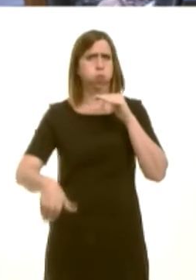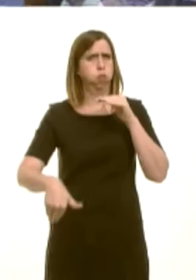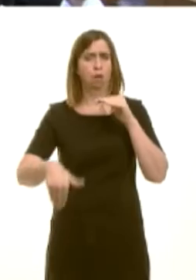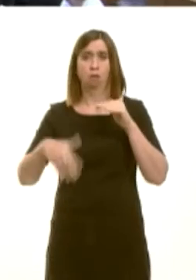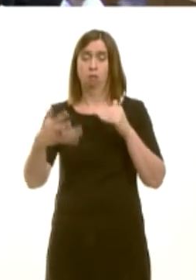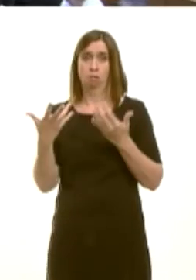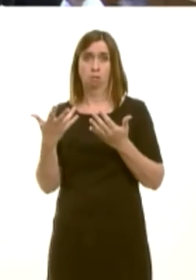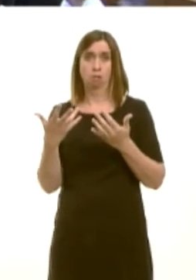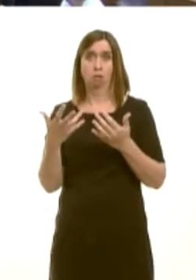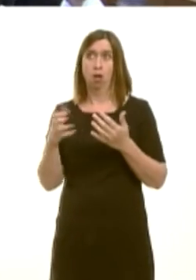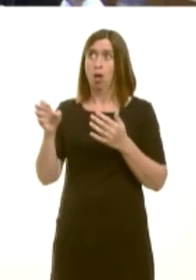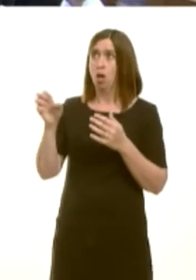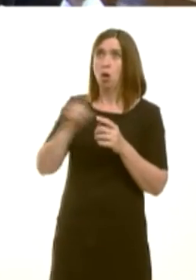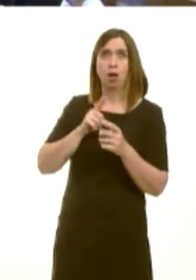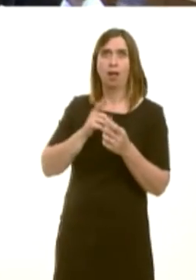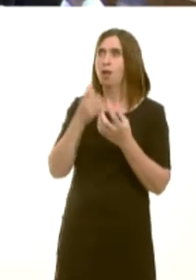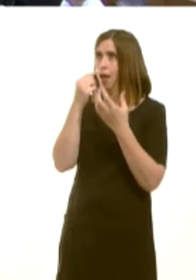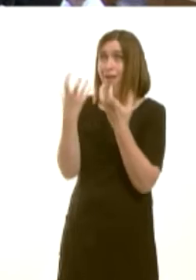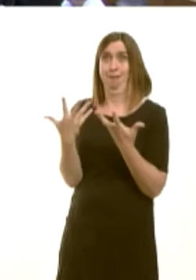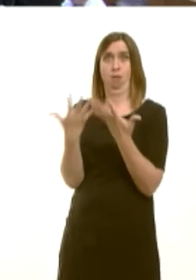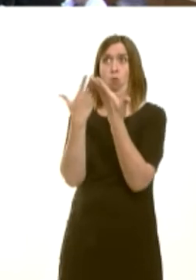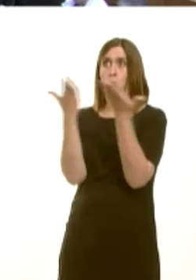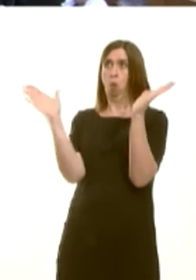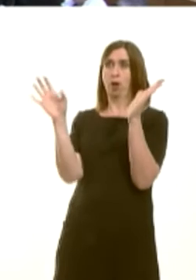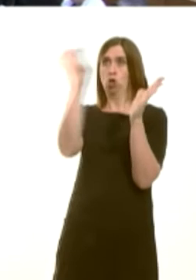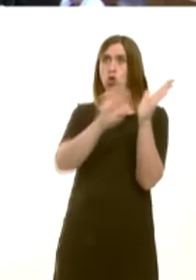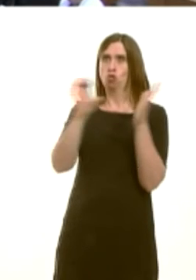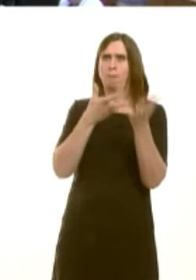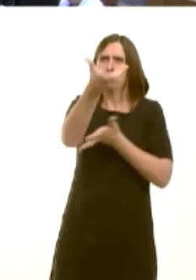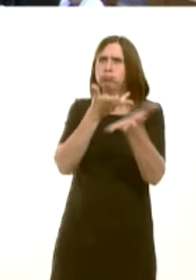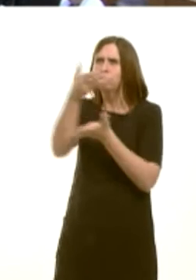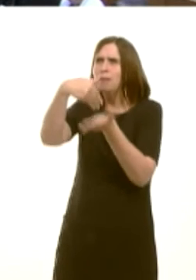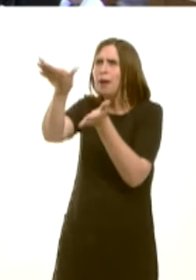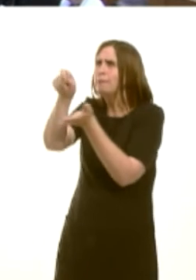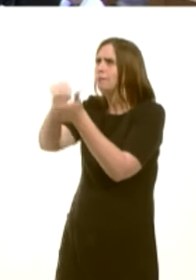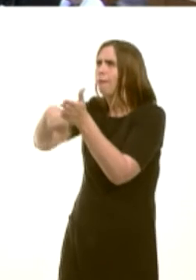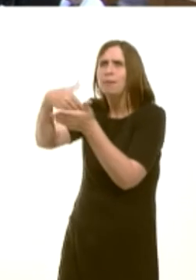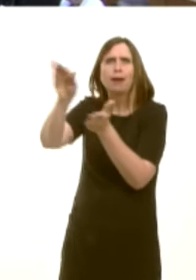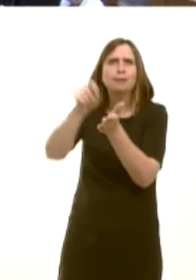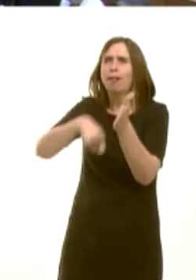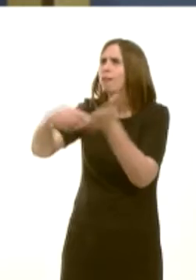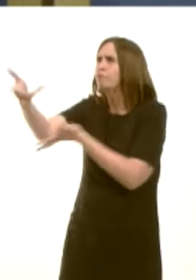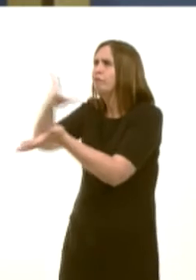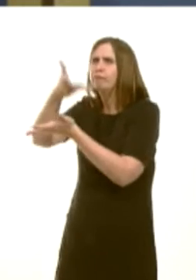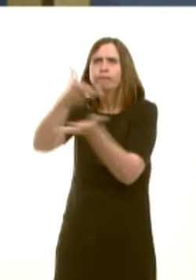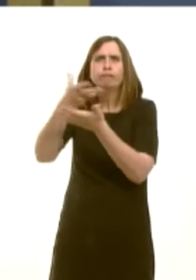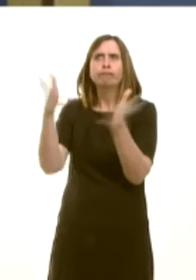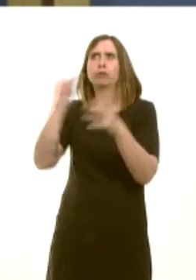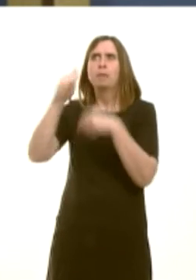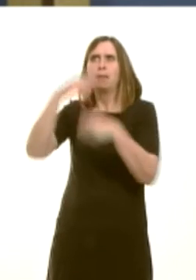to European markets were inhibited, could be very significant. Simon Thomas: Thank you, First Minister. I agree with your interpretation, and the Member